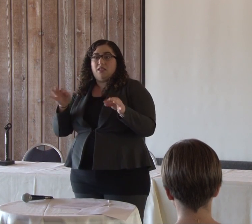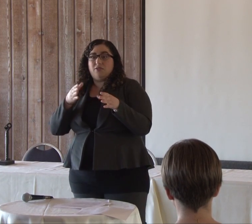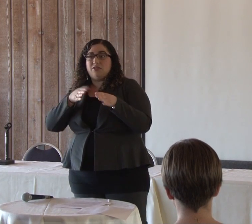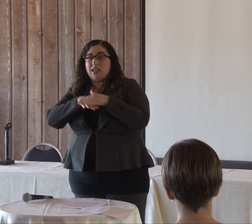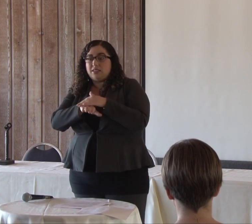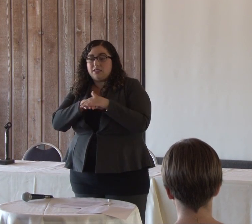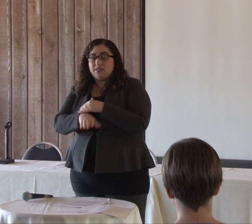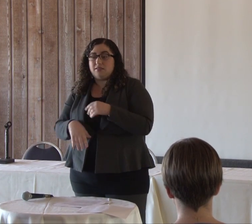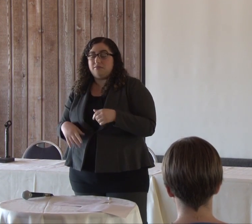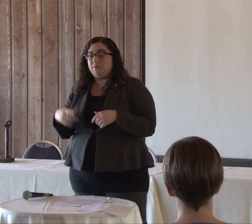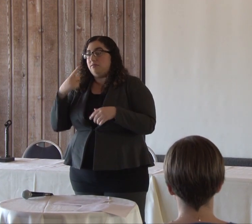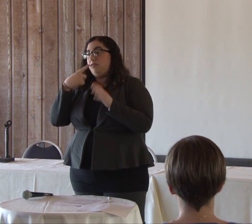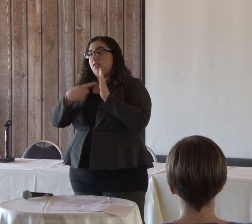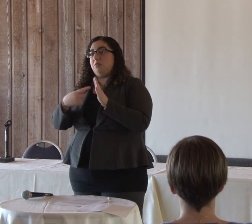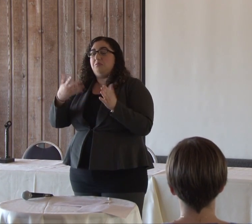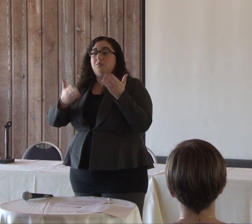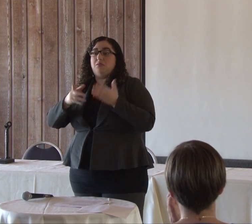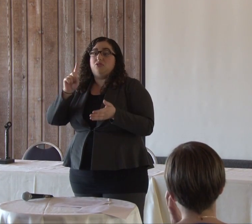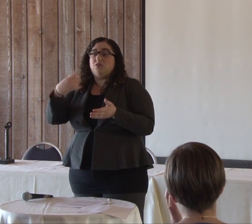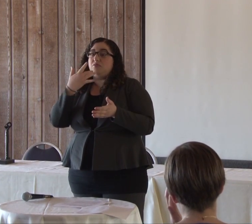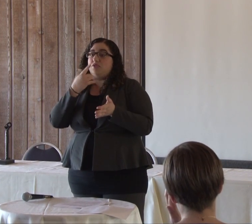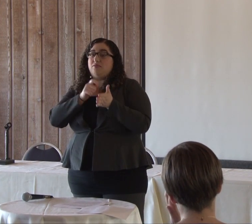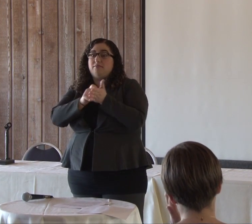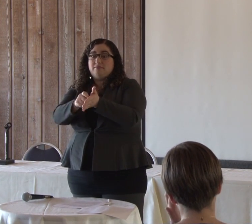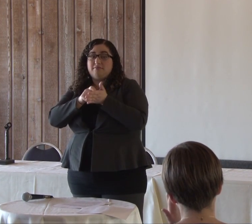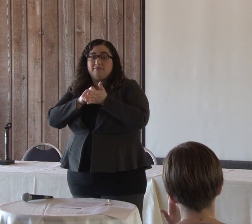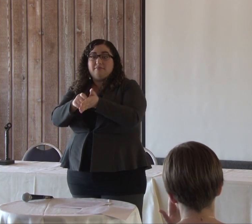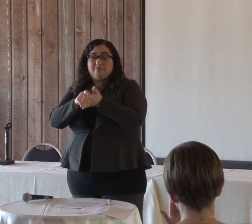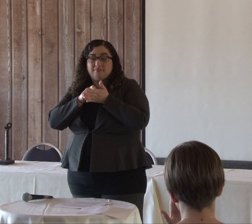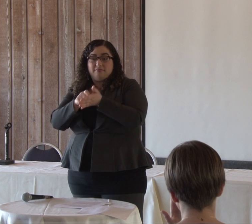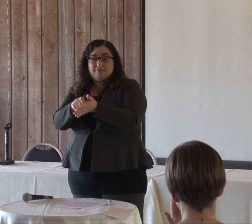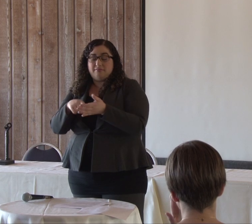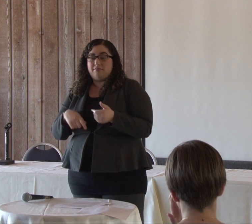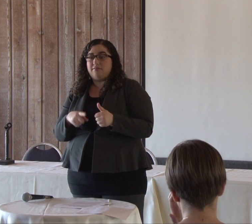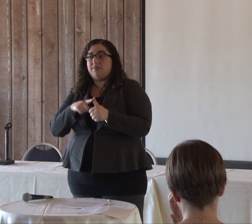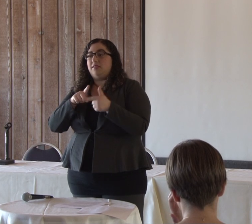use sign language. They might prefer a different type of language access.